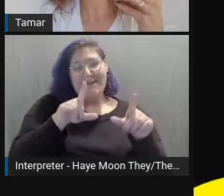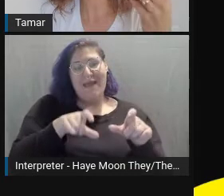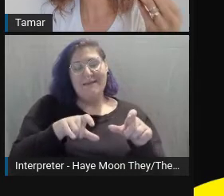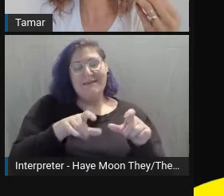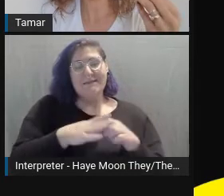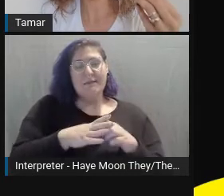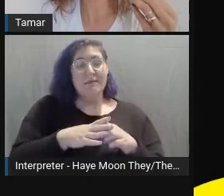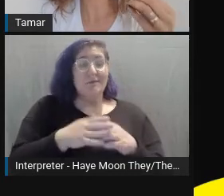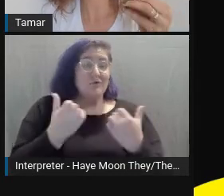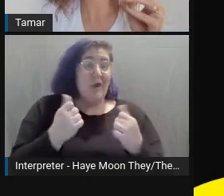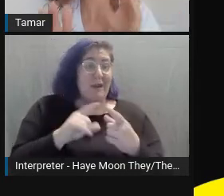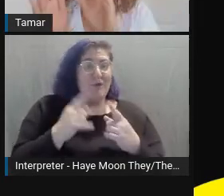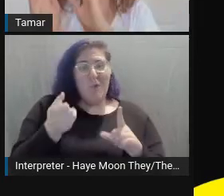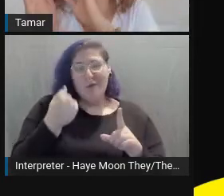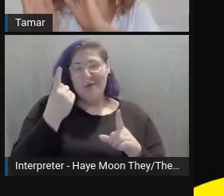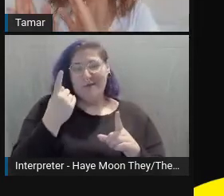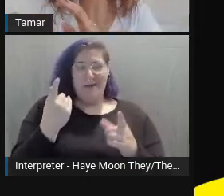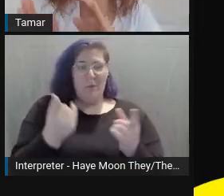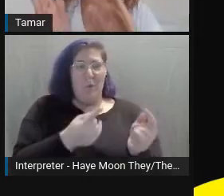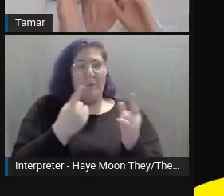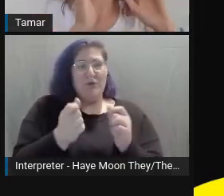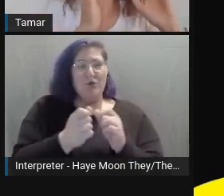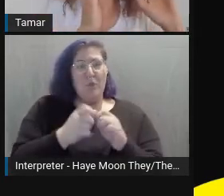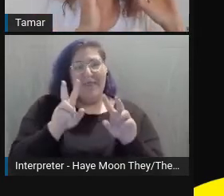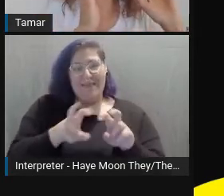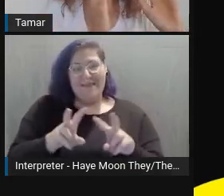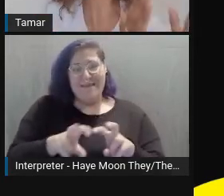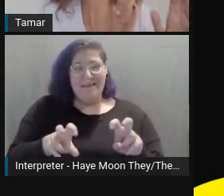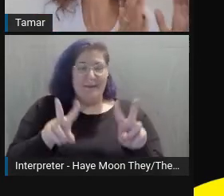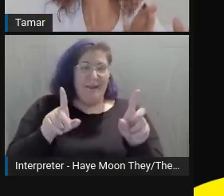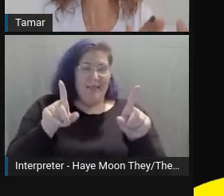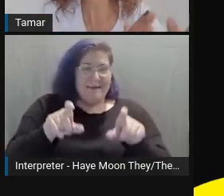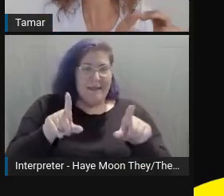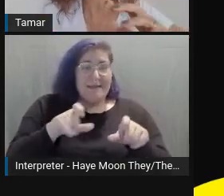to be done with assessments, not only by using a tool,